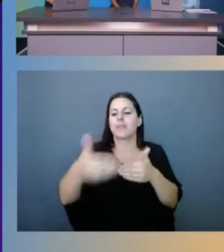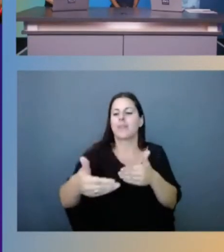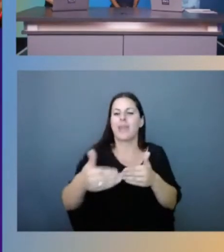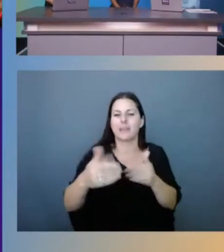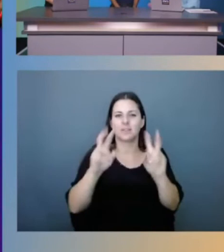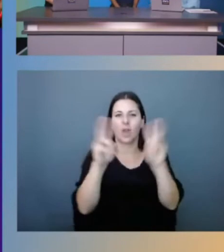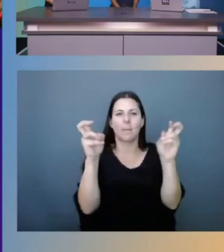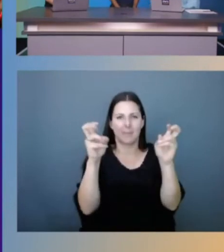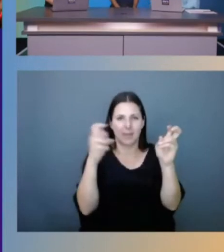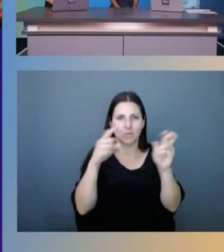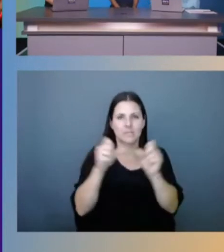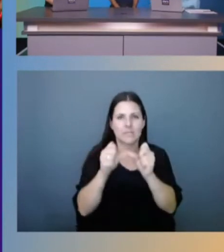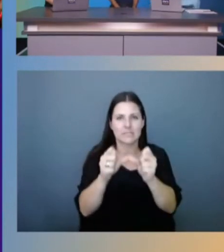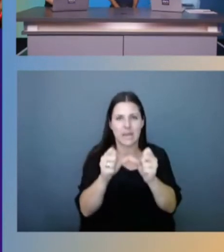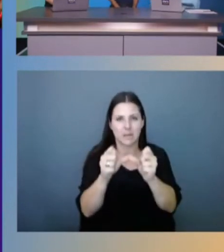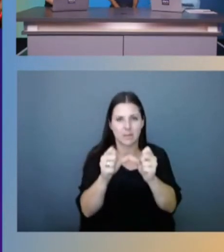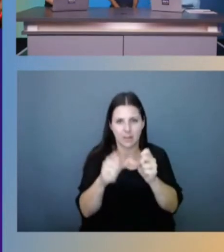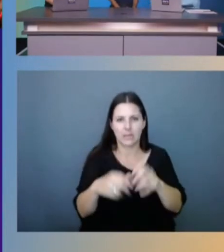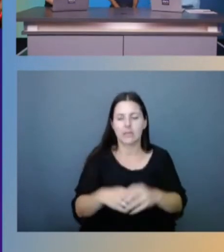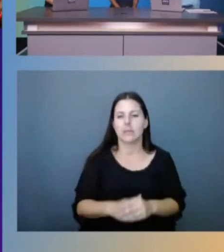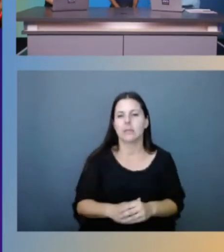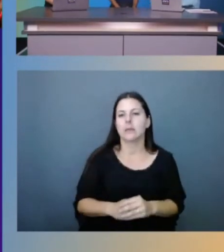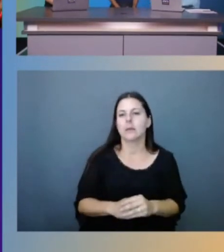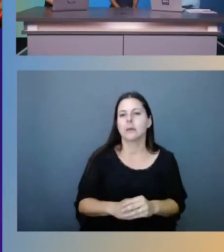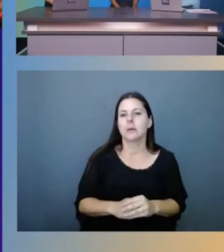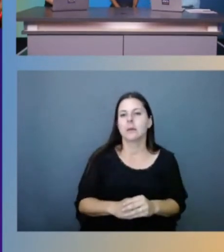what other initiatives that we're a part of.